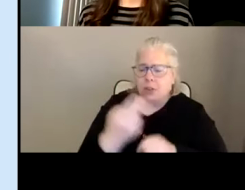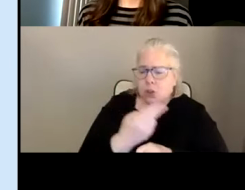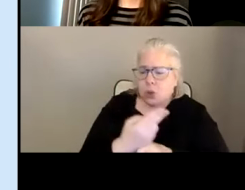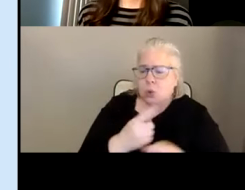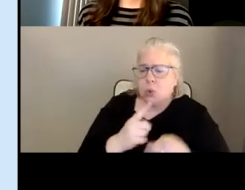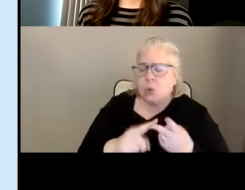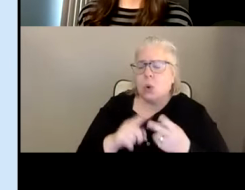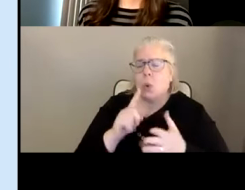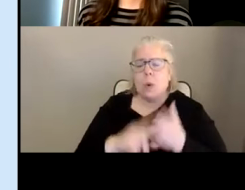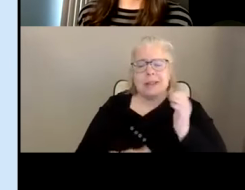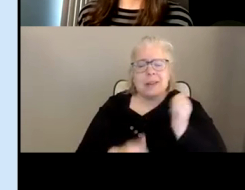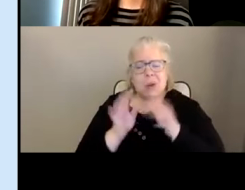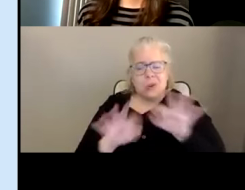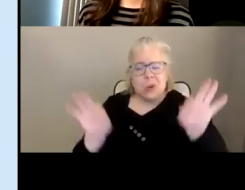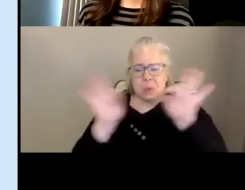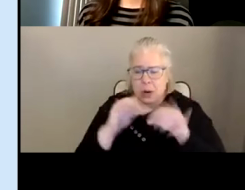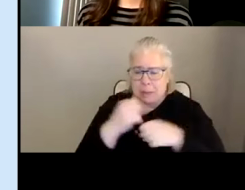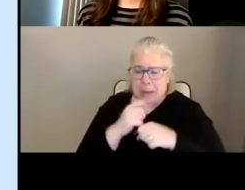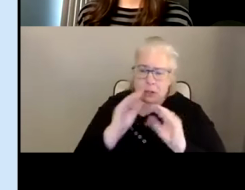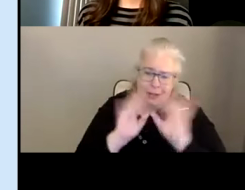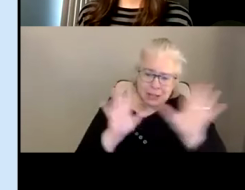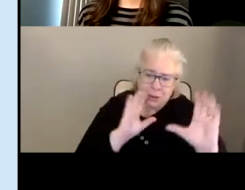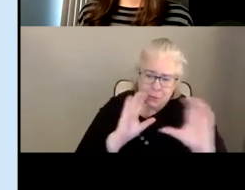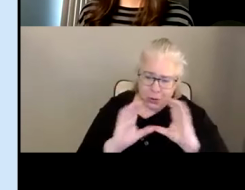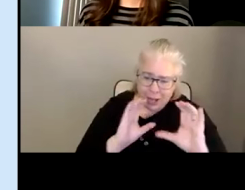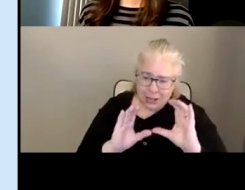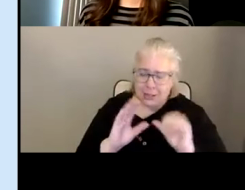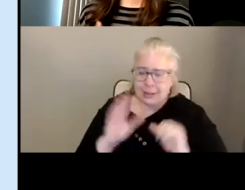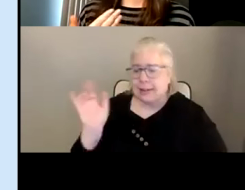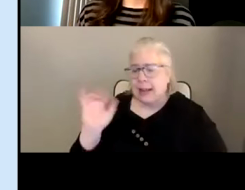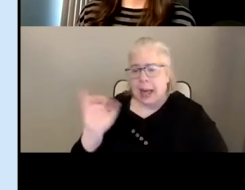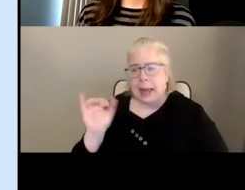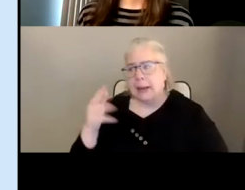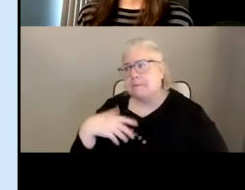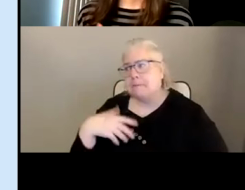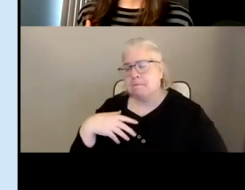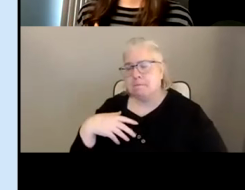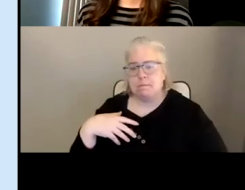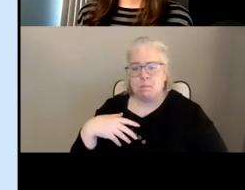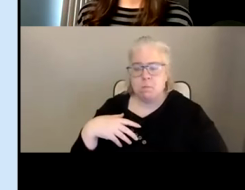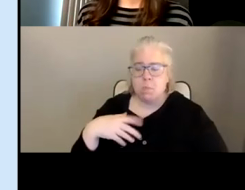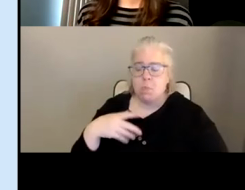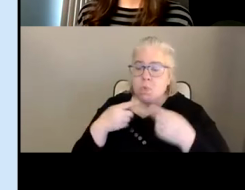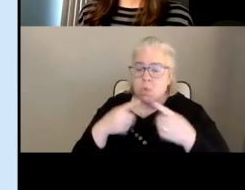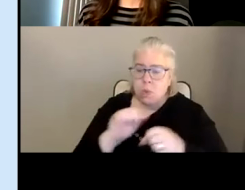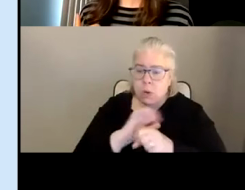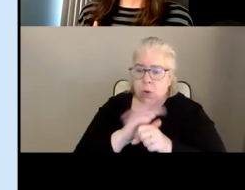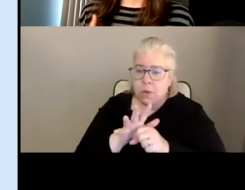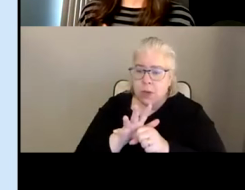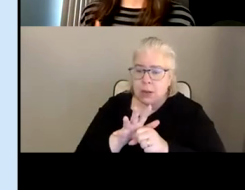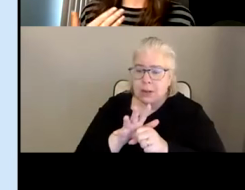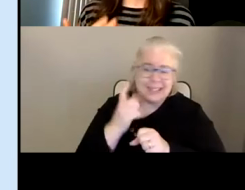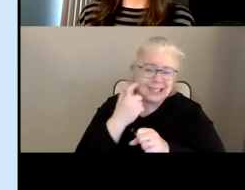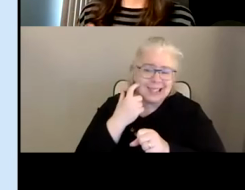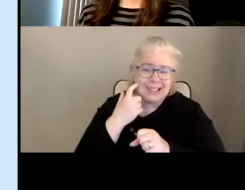to communicate in your organization? And this would be things like, for example during COVID the almost daily changing